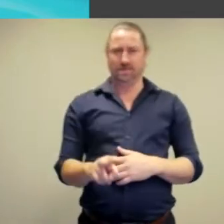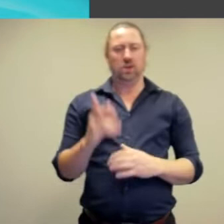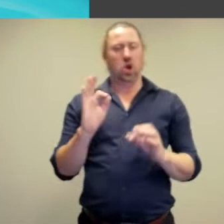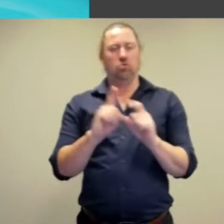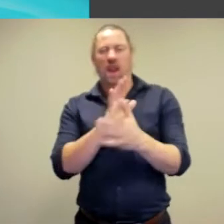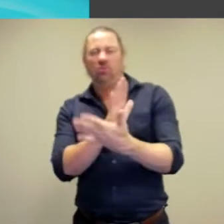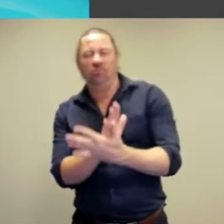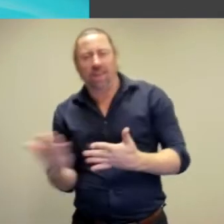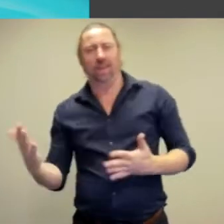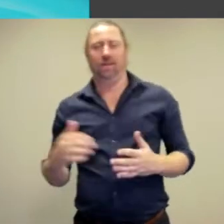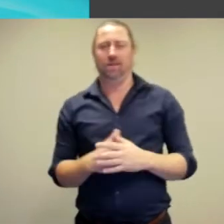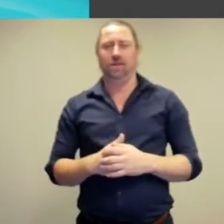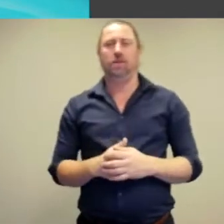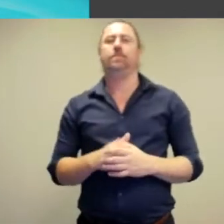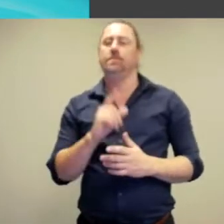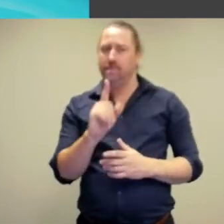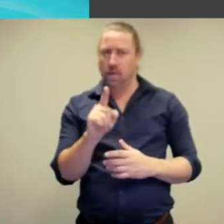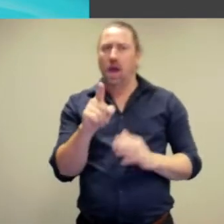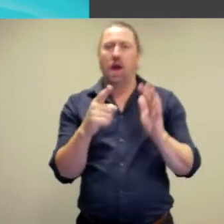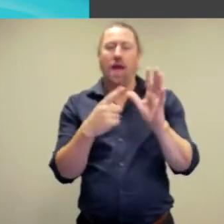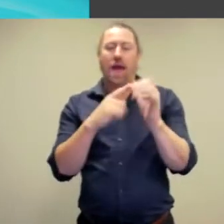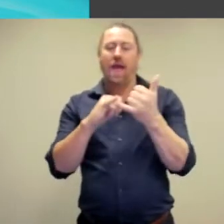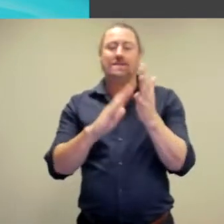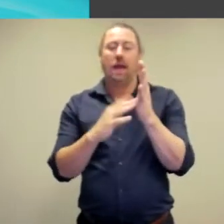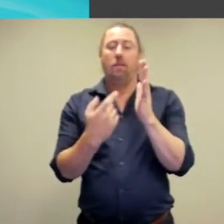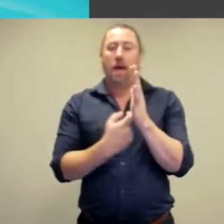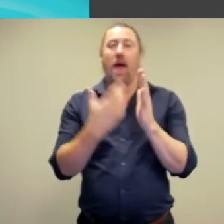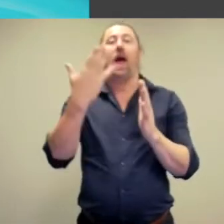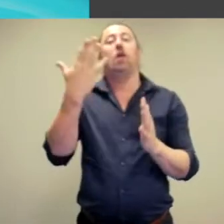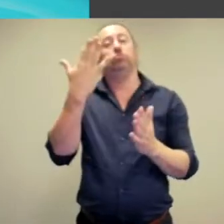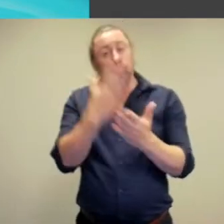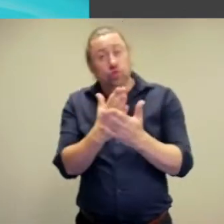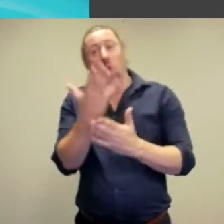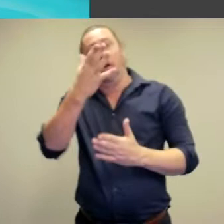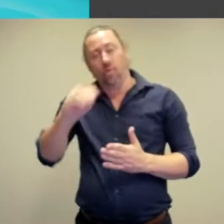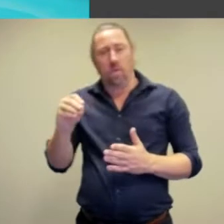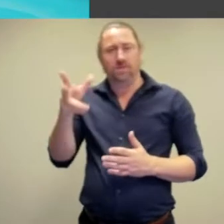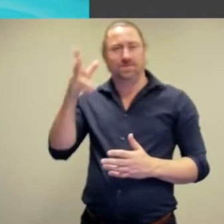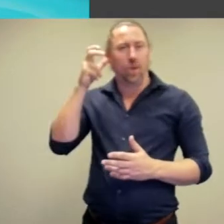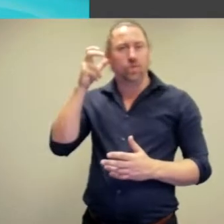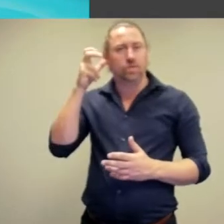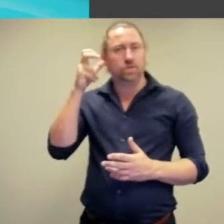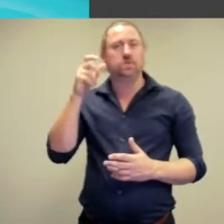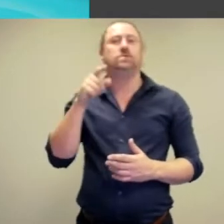sense that activates ASMR is sound. This means that we're going to